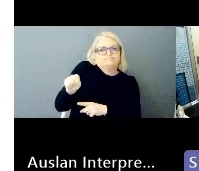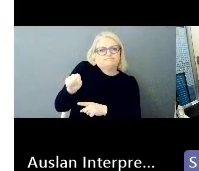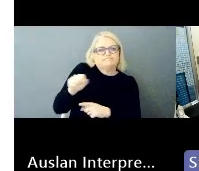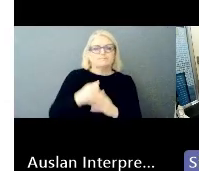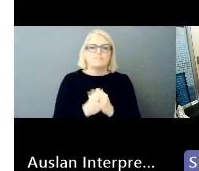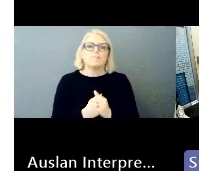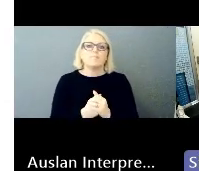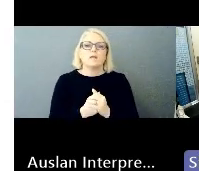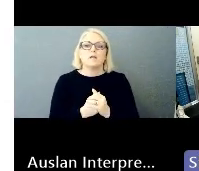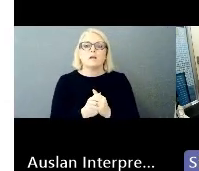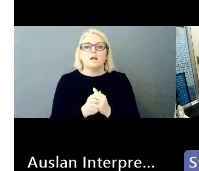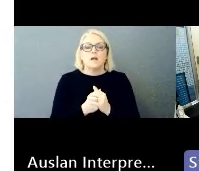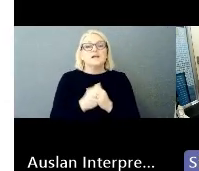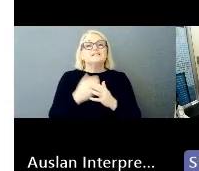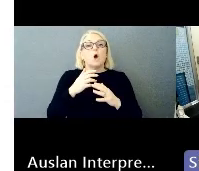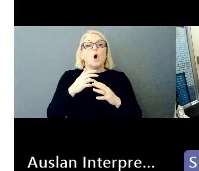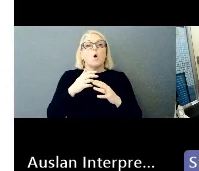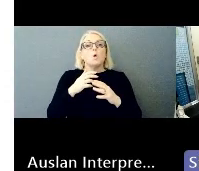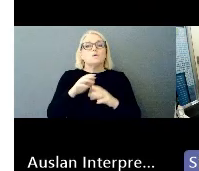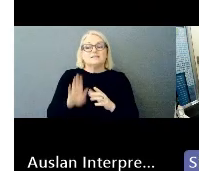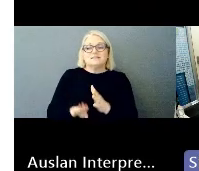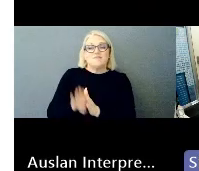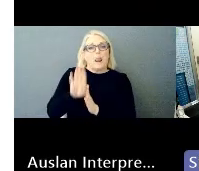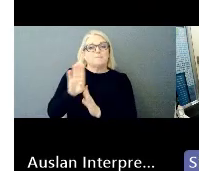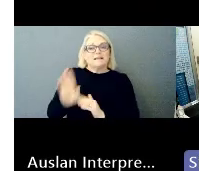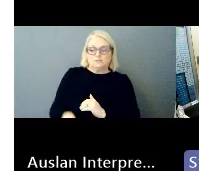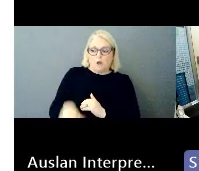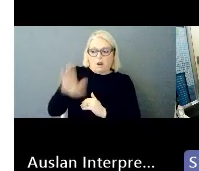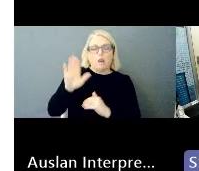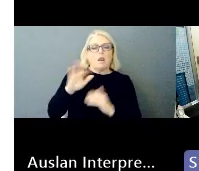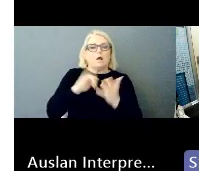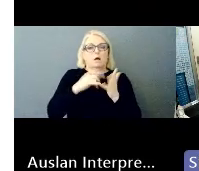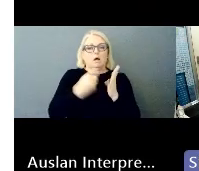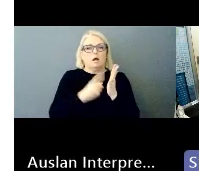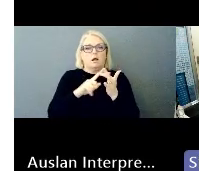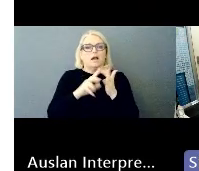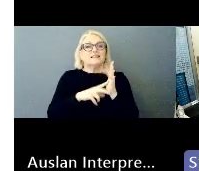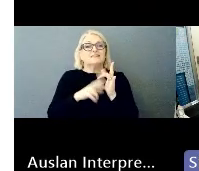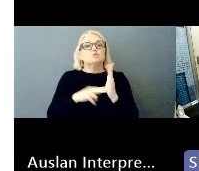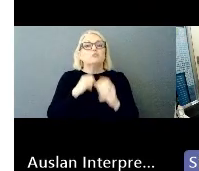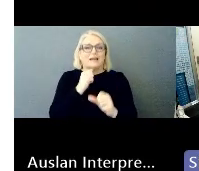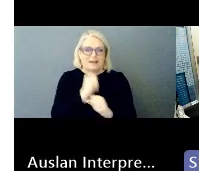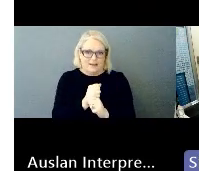Developmental screening is part of that. You'll be very sensitive to that New South Wales as well. There's the PEDS-R,